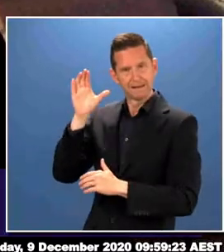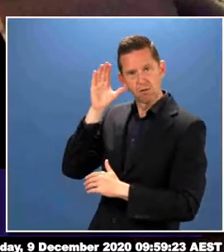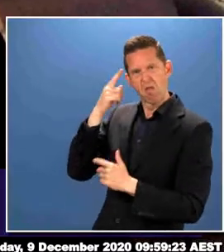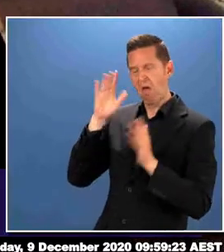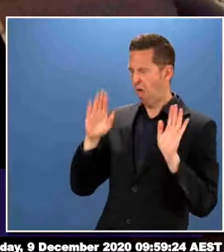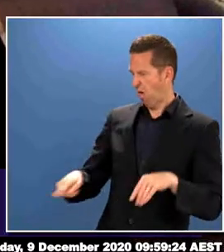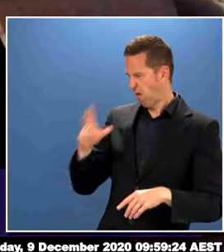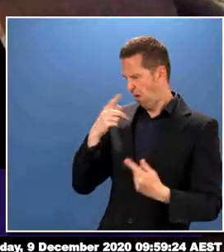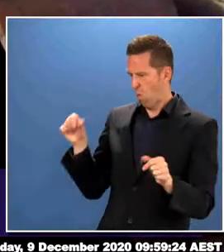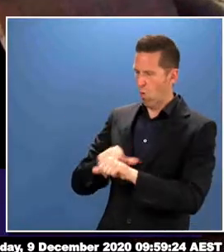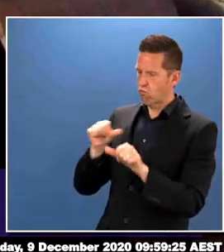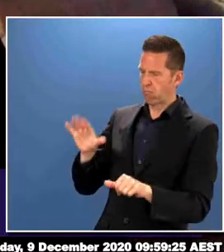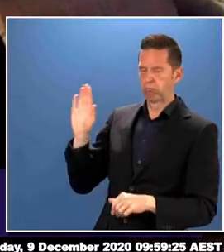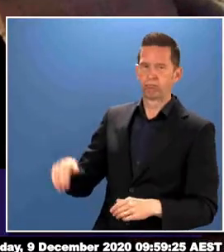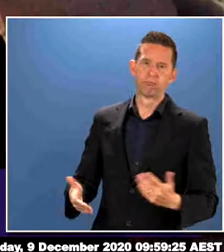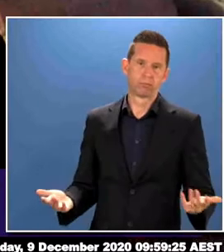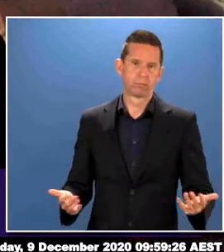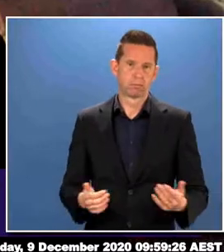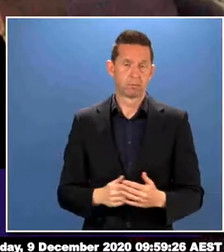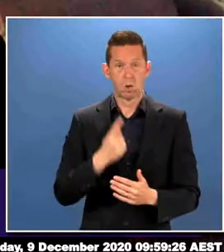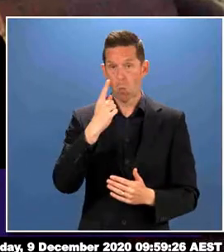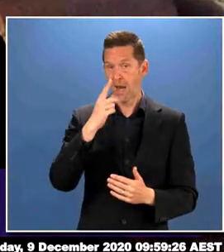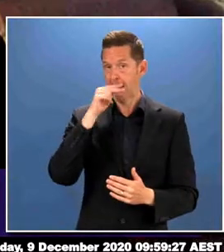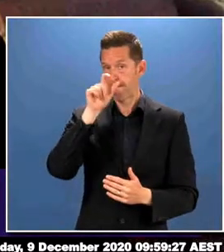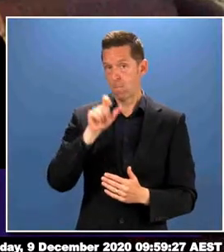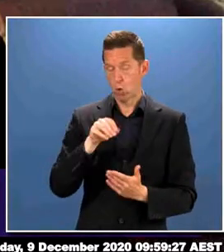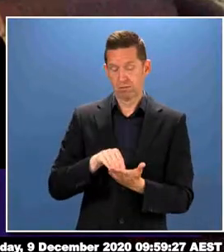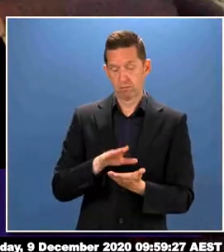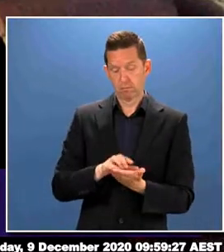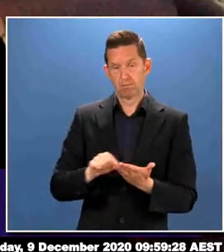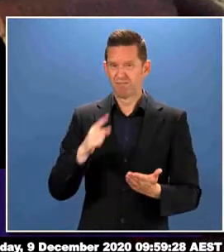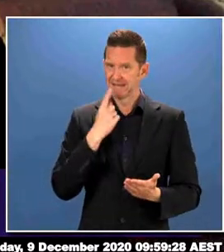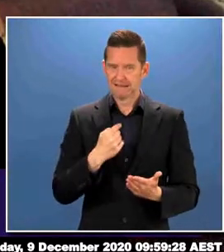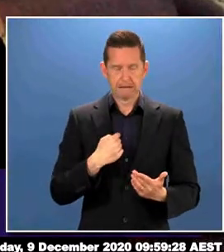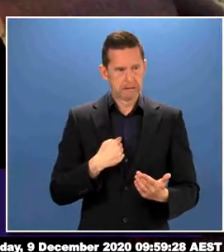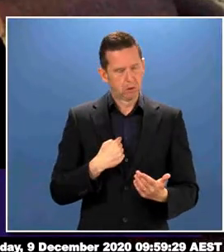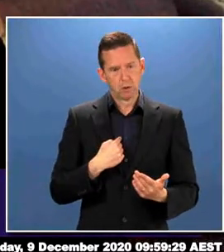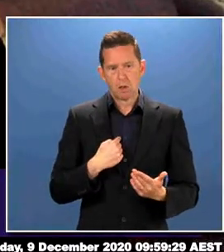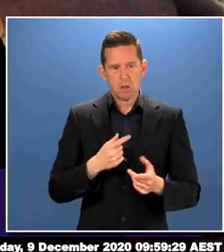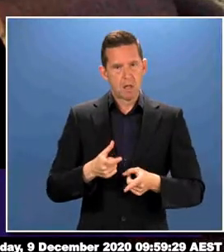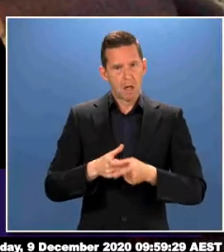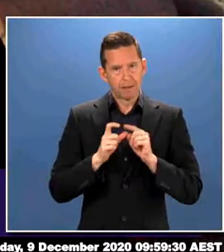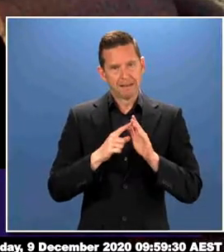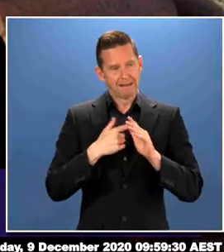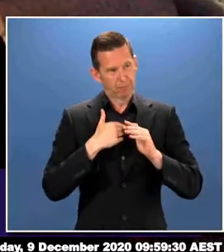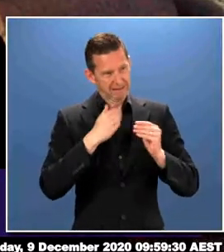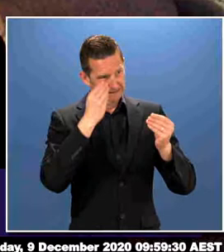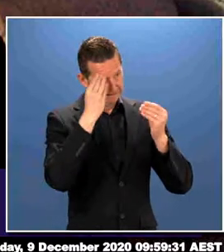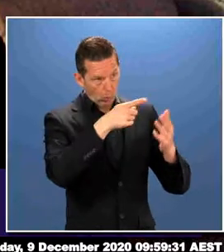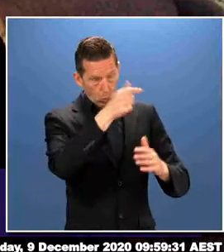One young person said: My experience was somewhat opposite. Trying to get people to accept my limitations and that it was in fact